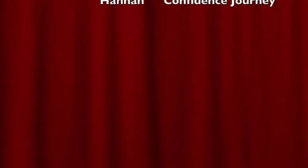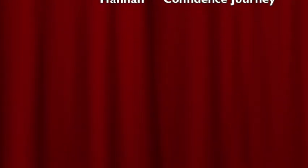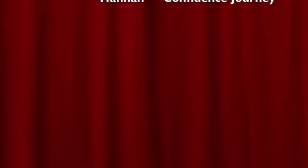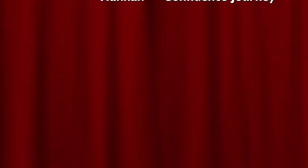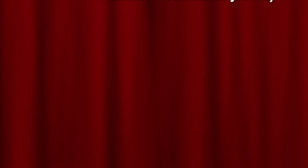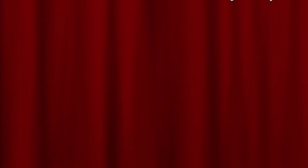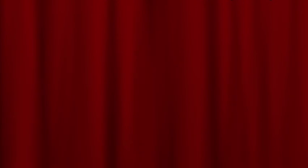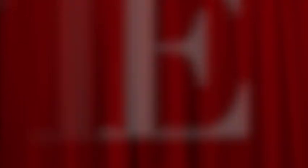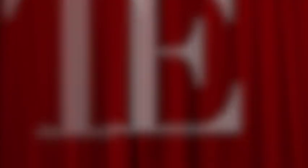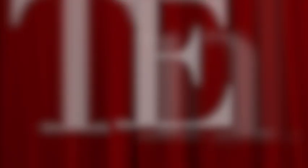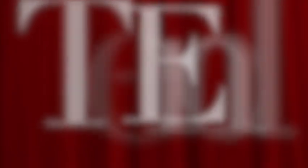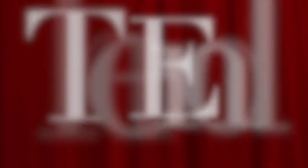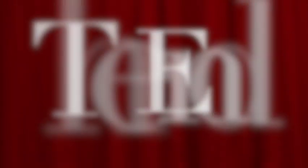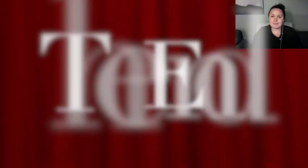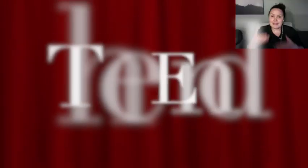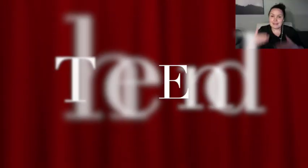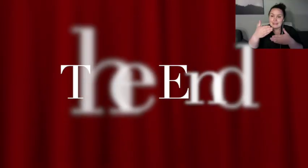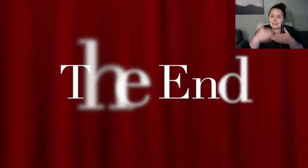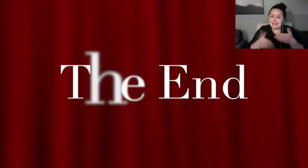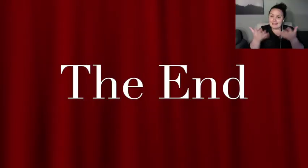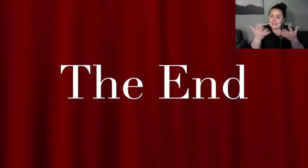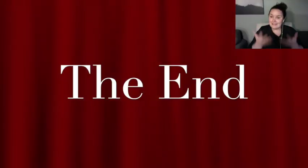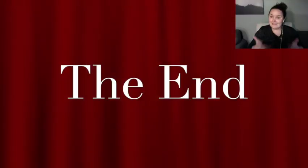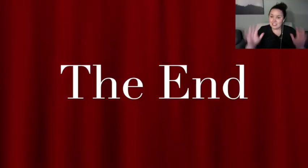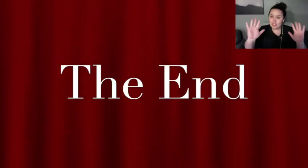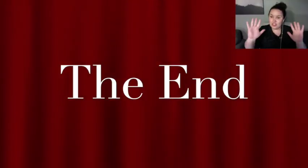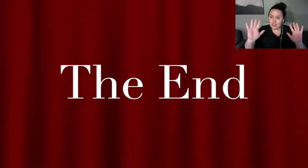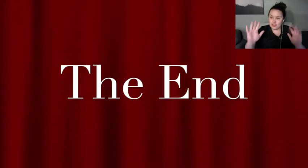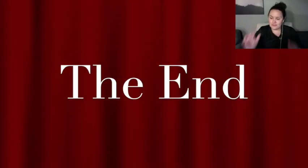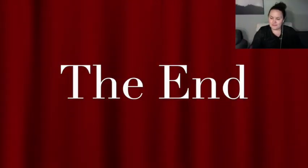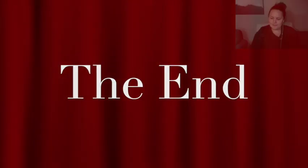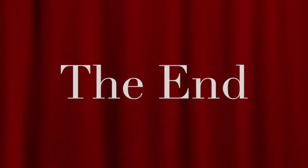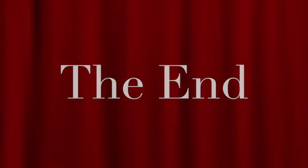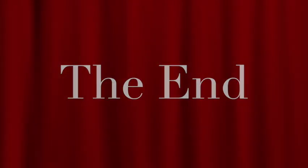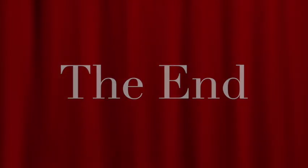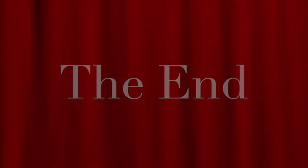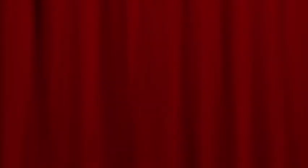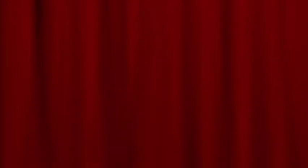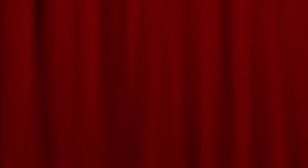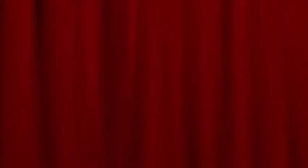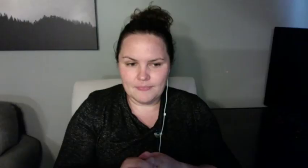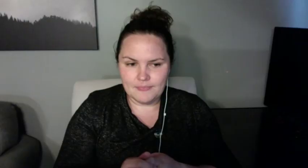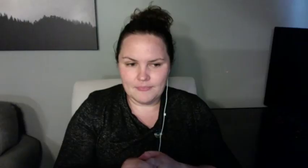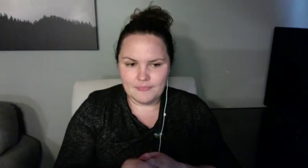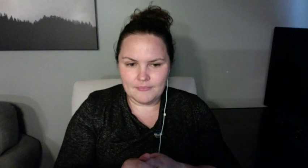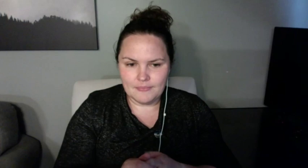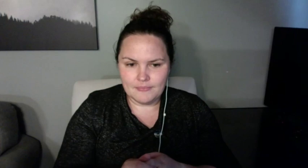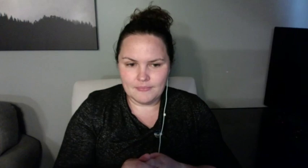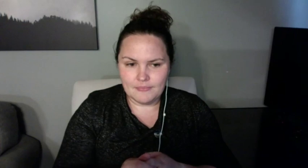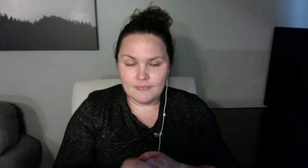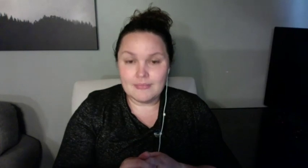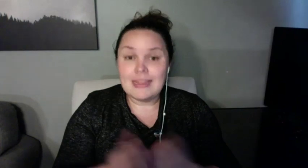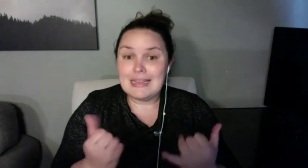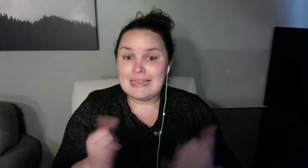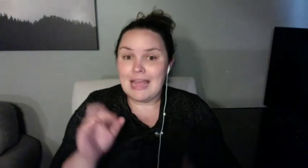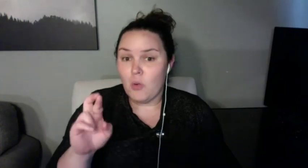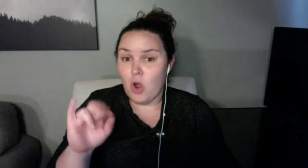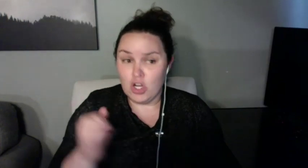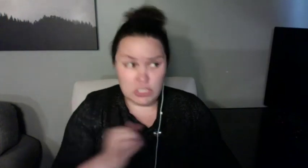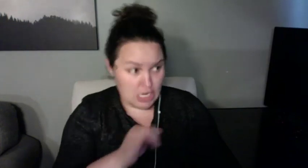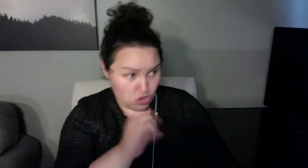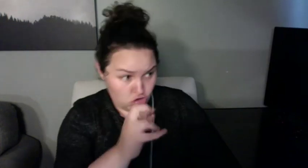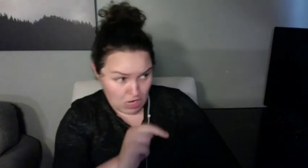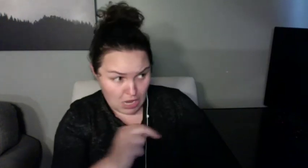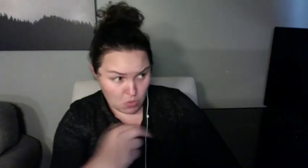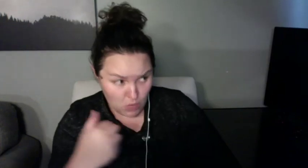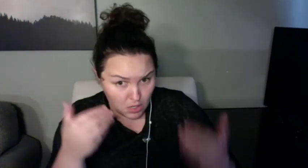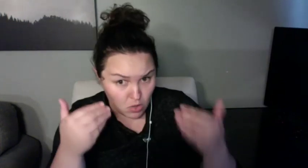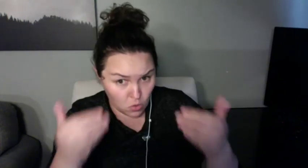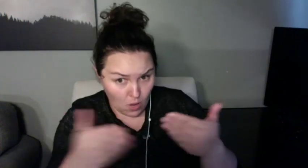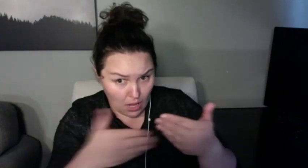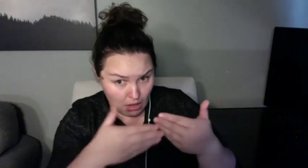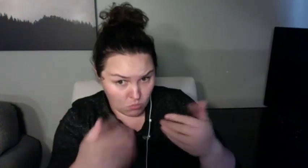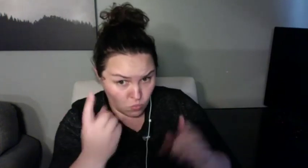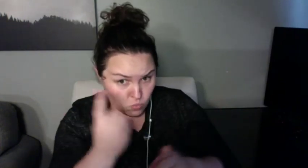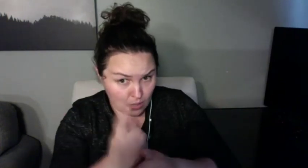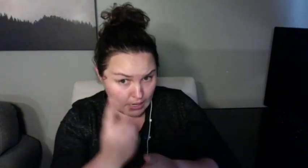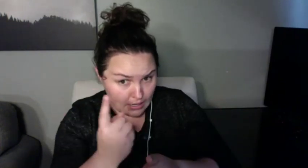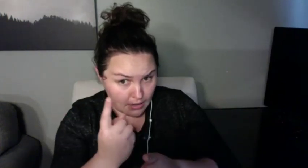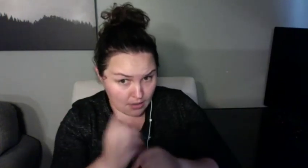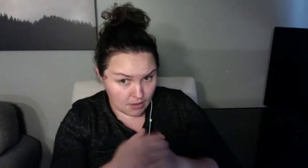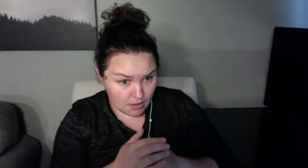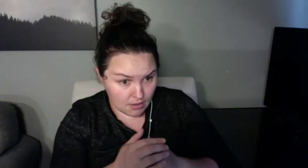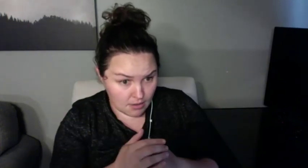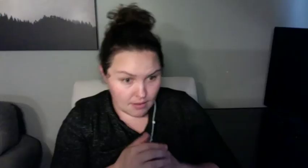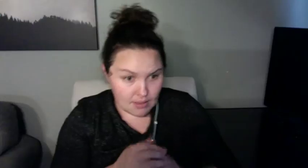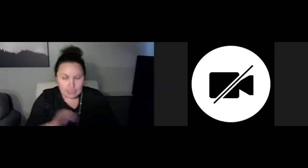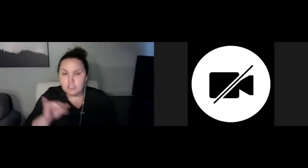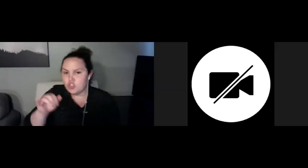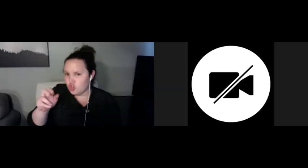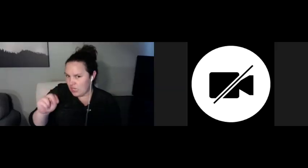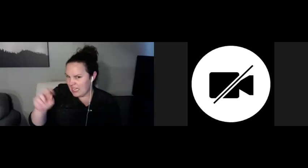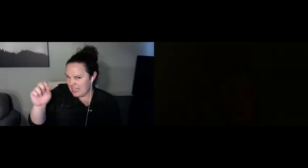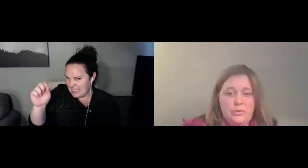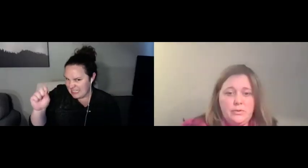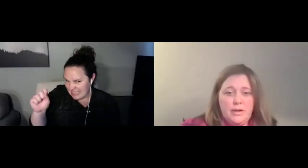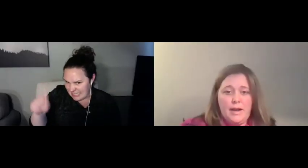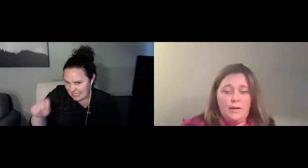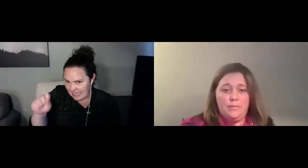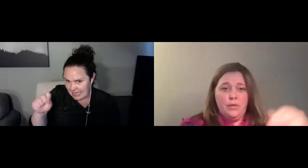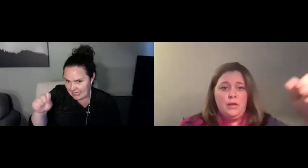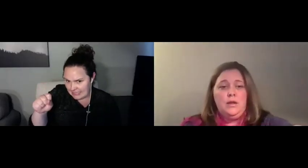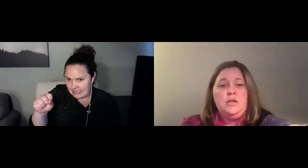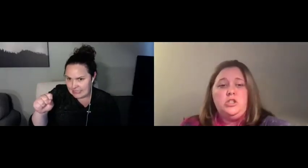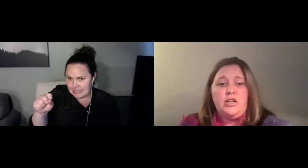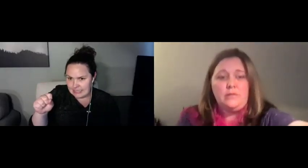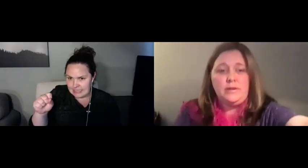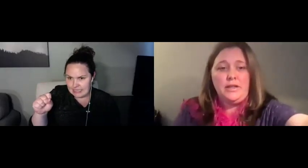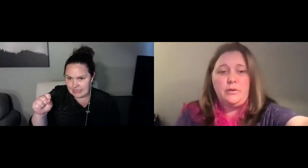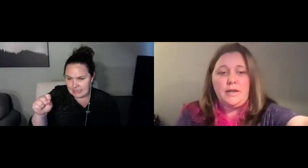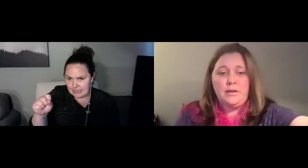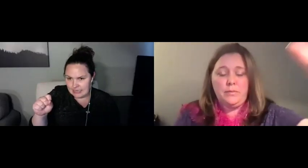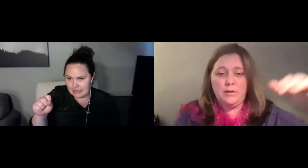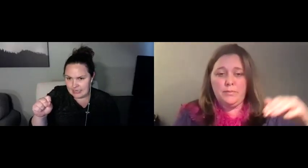that know where that is, he told my father, yeah, I got a restored 770 diesel out in my